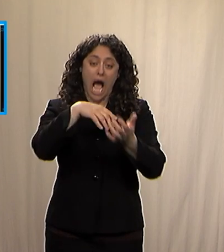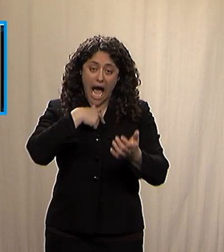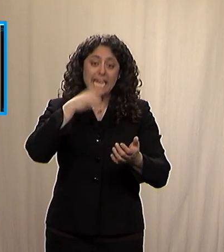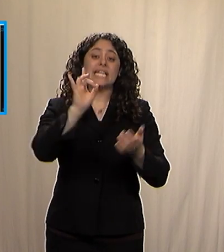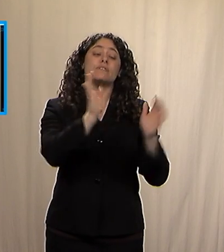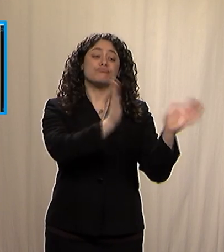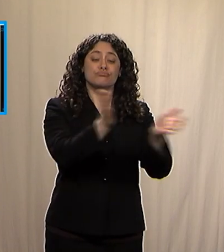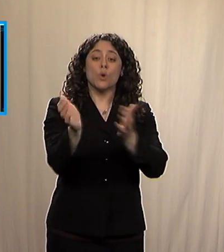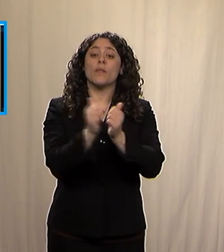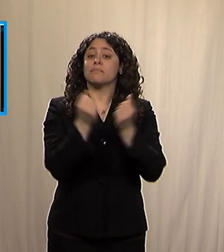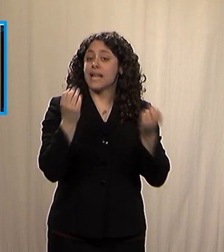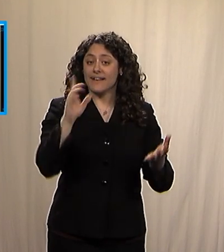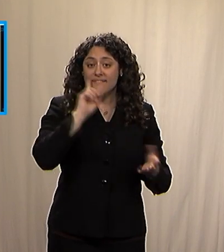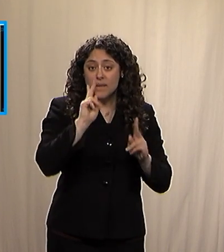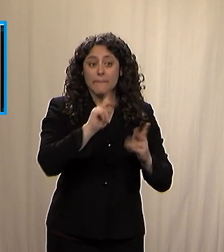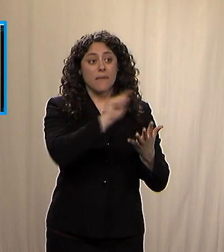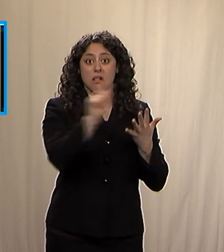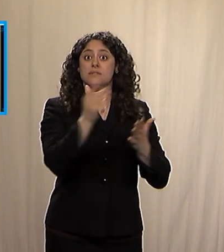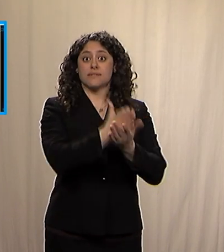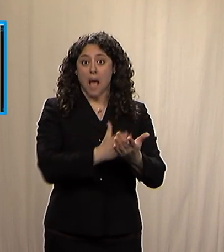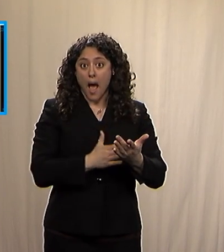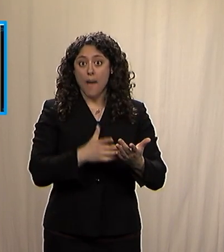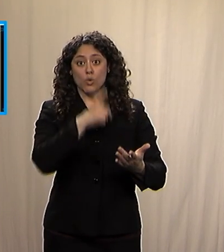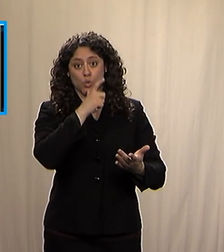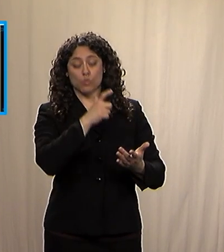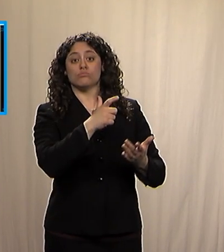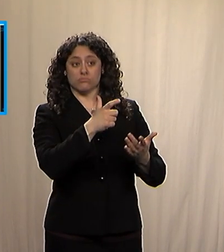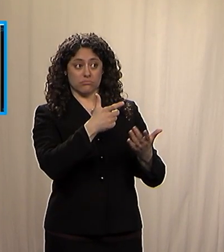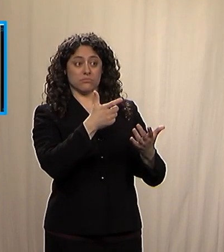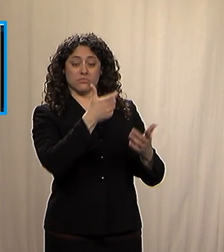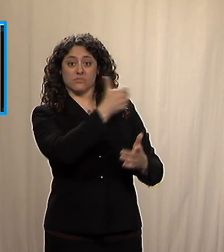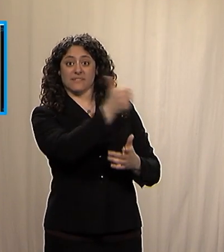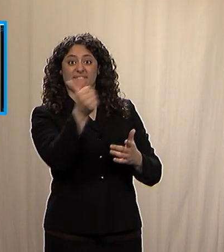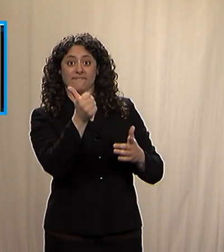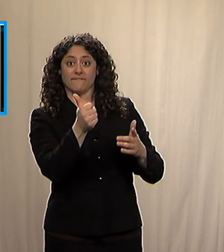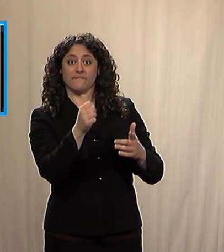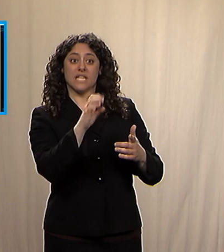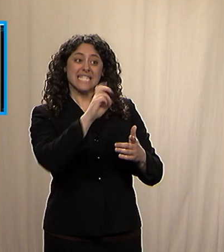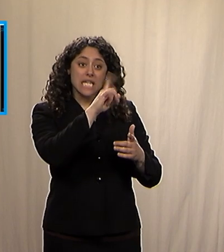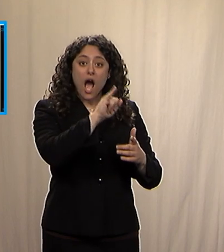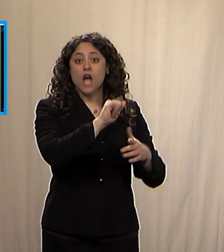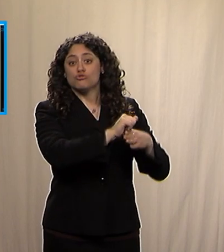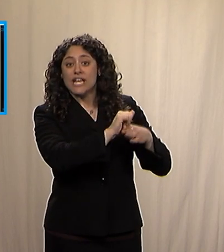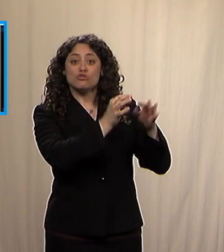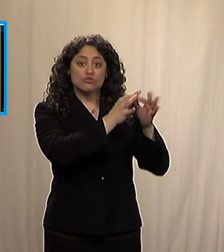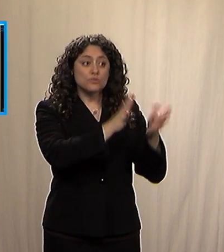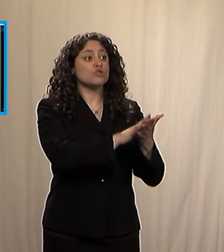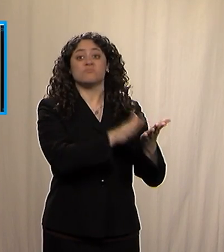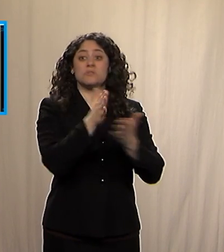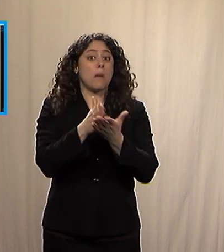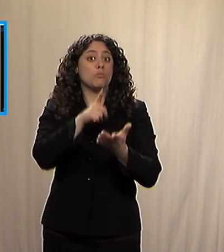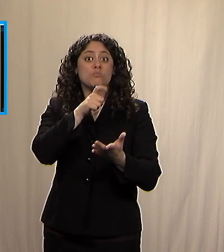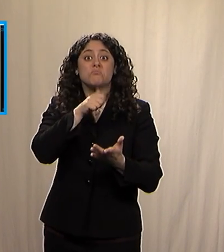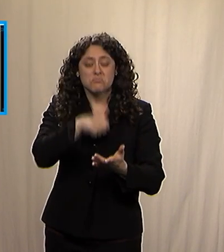Some of whom are trained interpreters, and some of whom aren't. And the response I've actually gotten